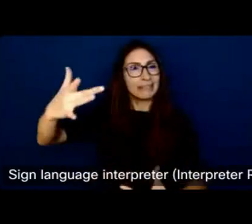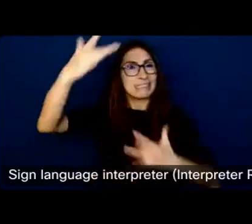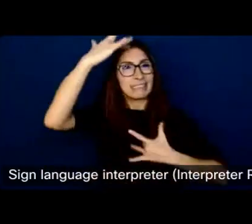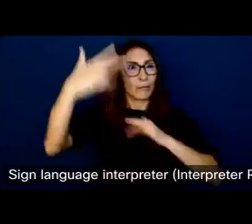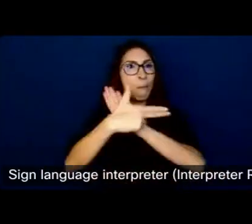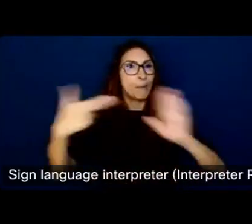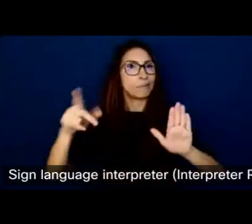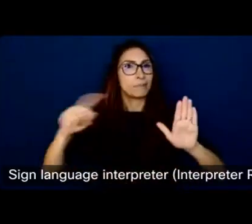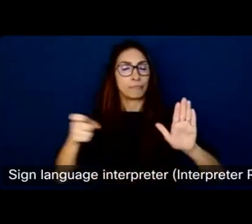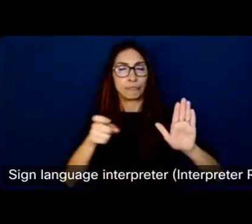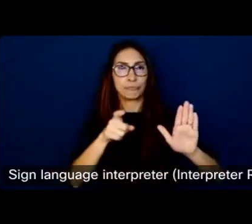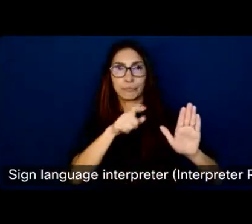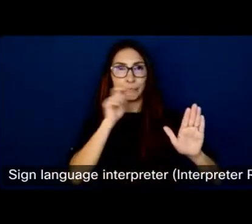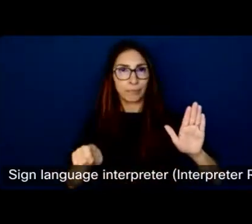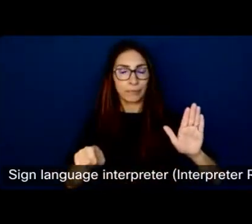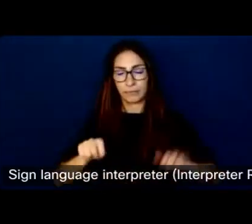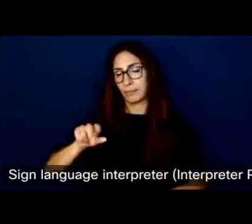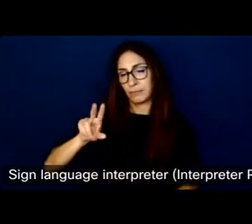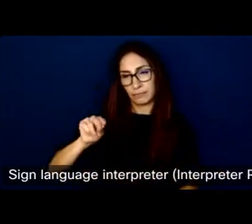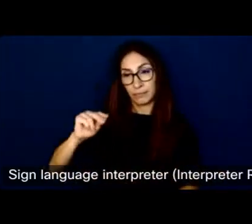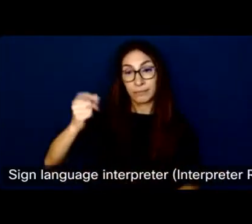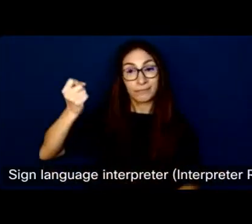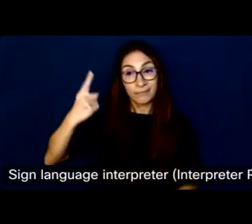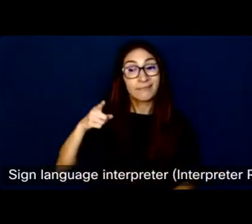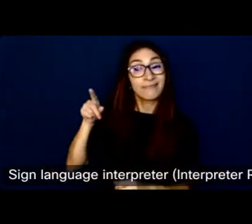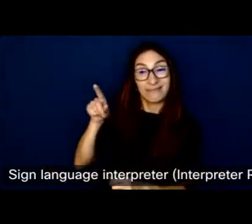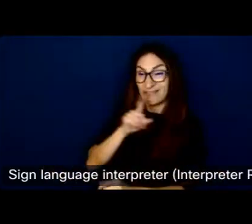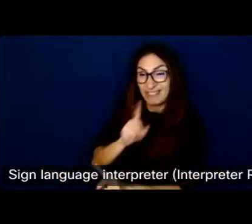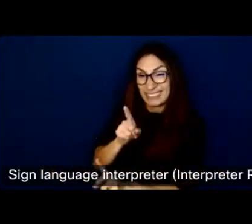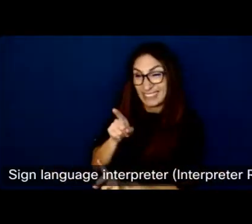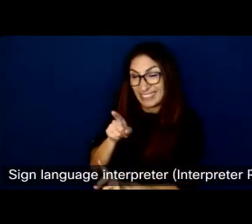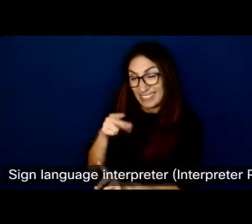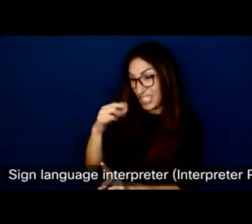more because it impacts every single aspect of the life of a